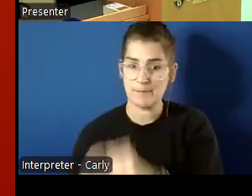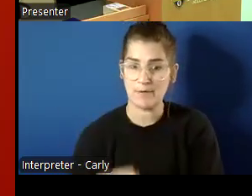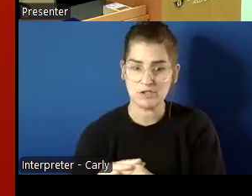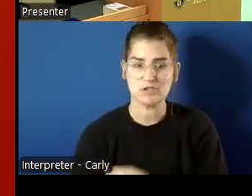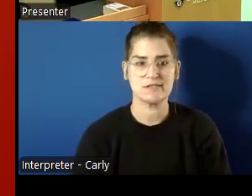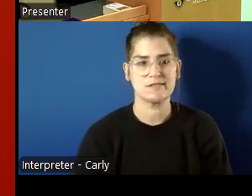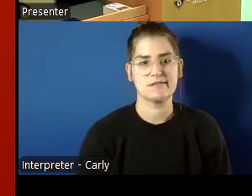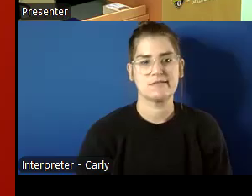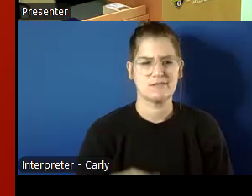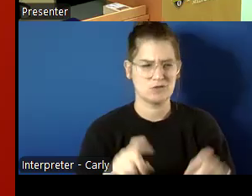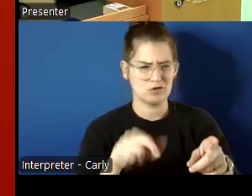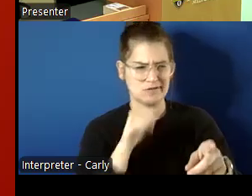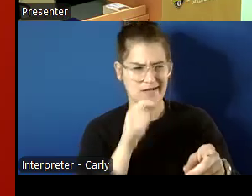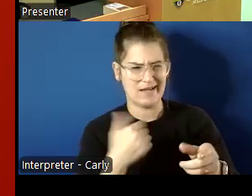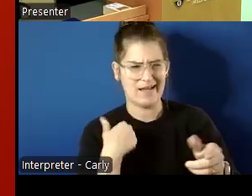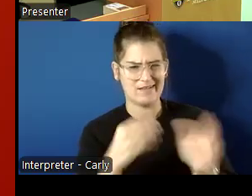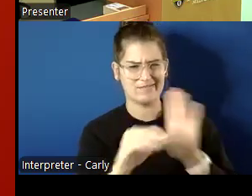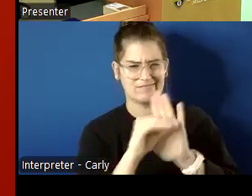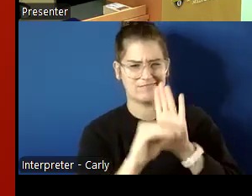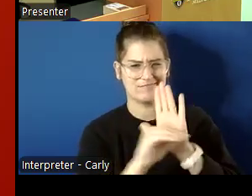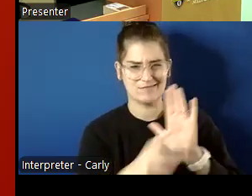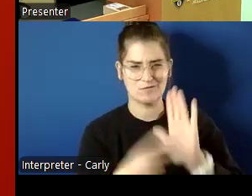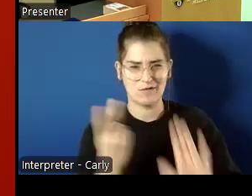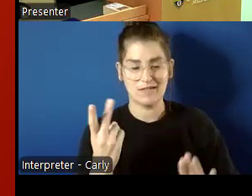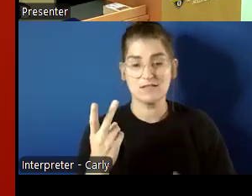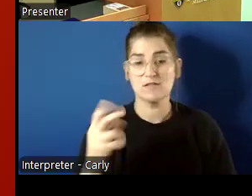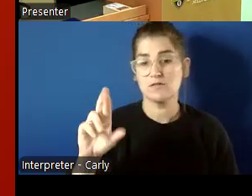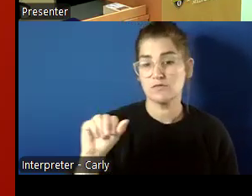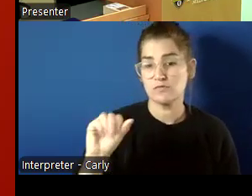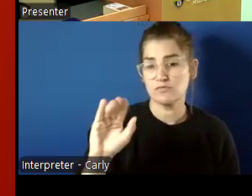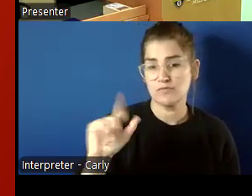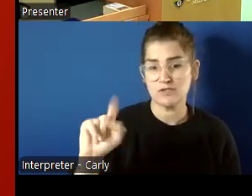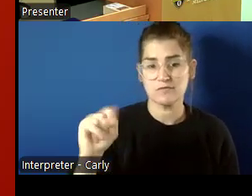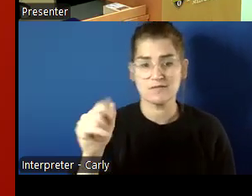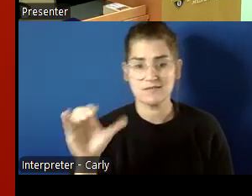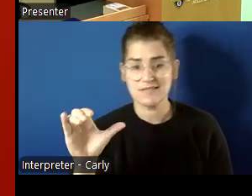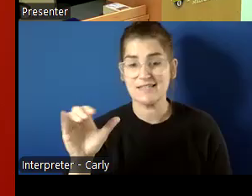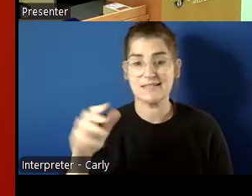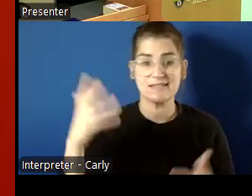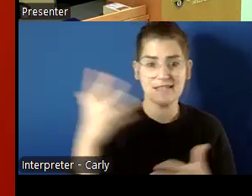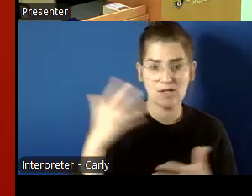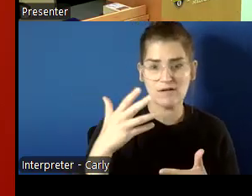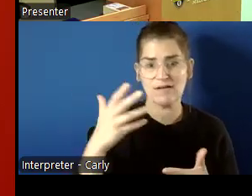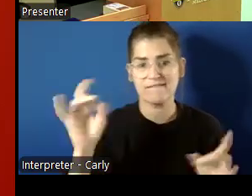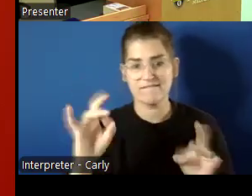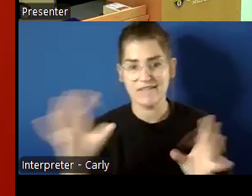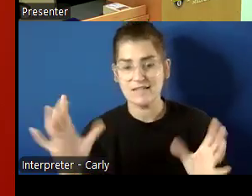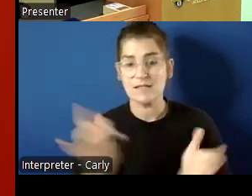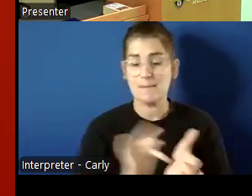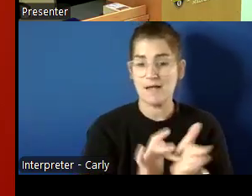I shouldn't have that twice. Racial, ethnic terror and violence, medical exploitation,